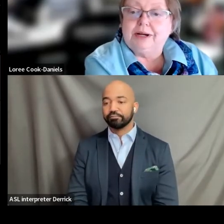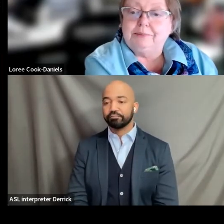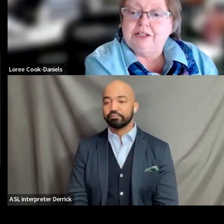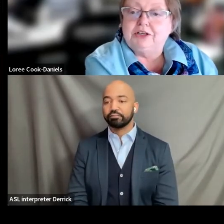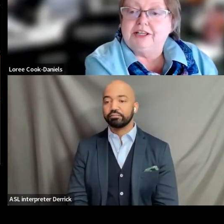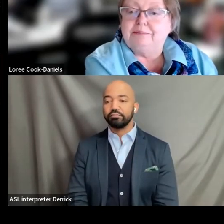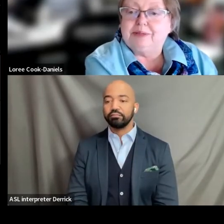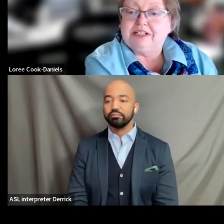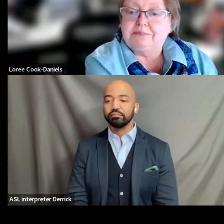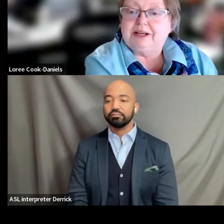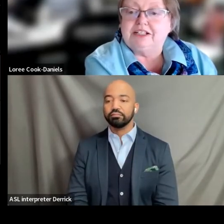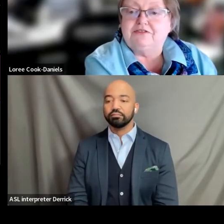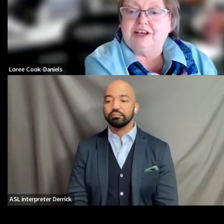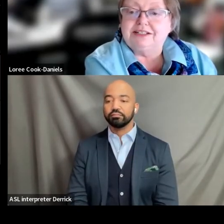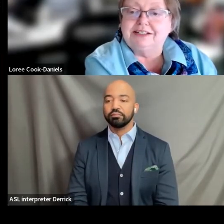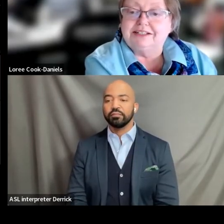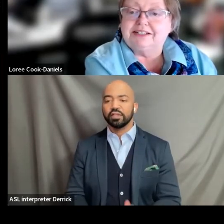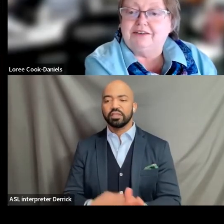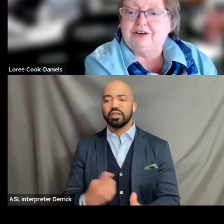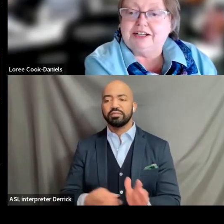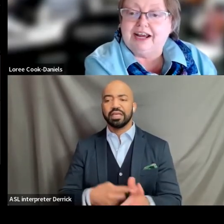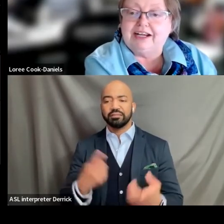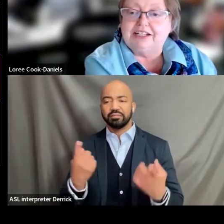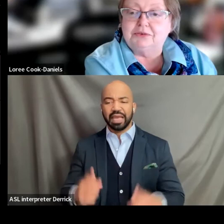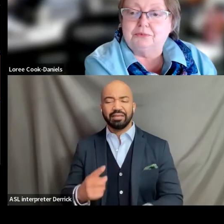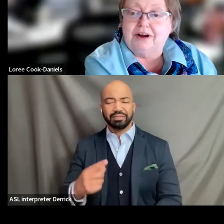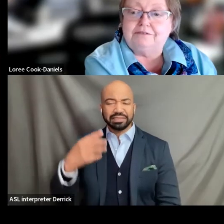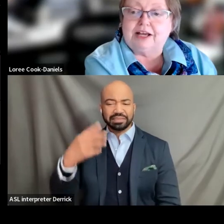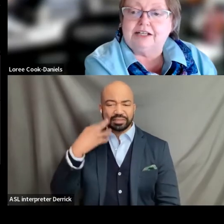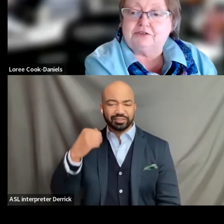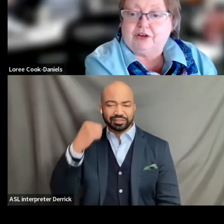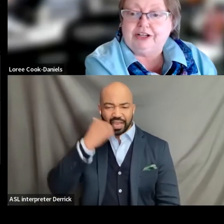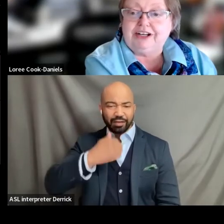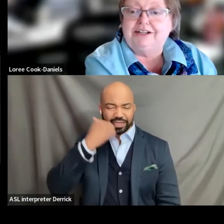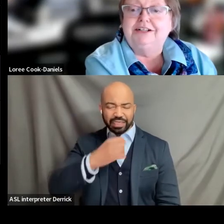Occasionally scream into the abyss because facing this everyday is rough as fuck.